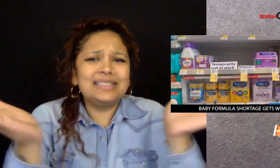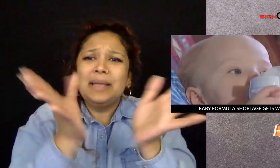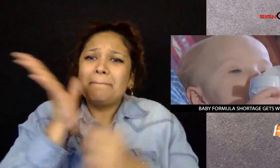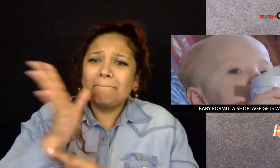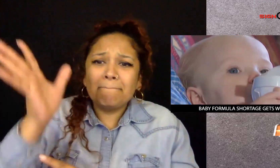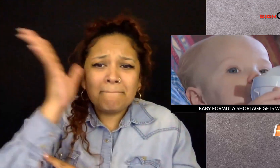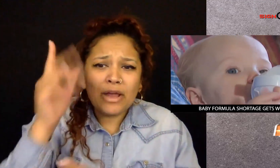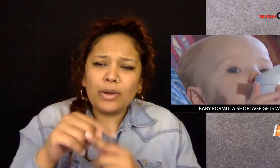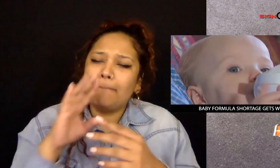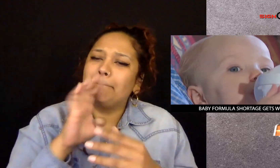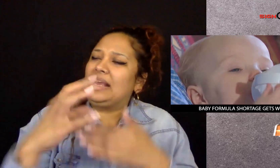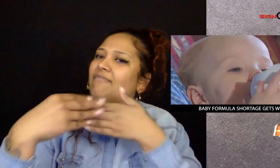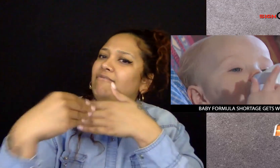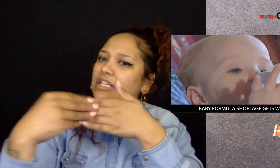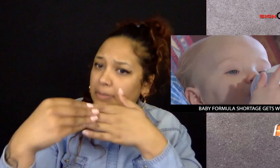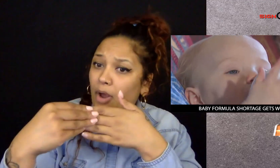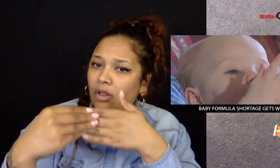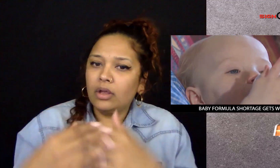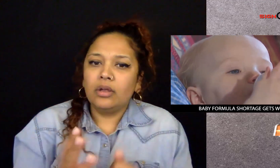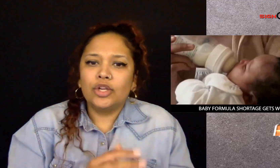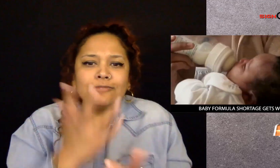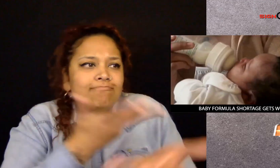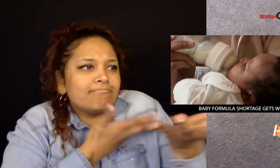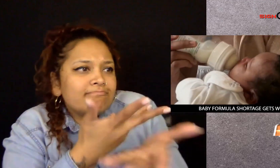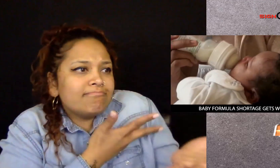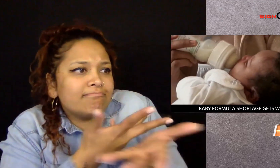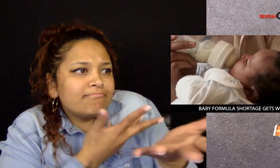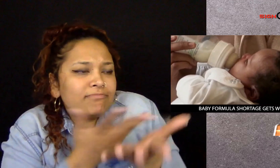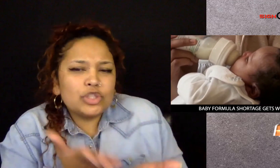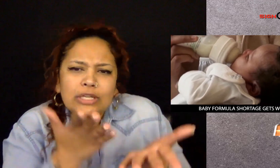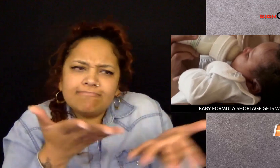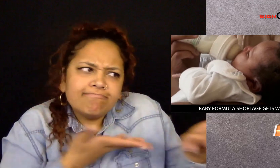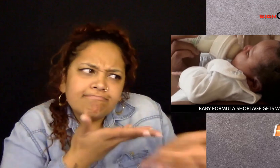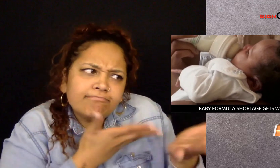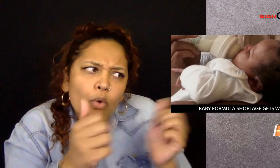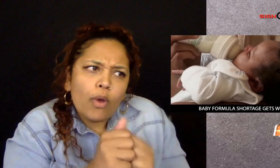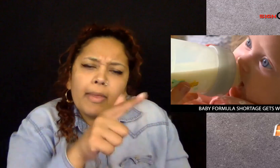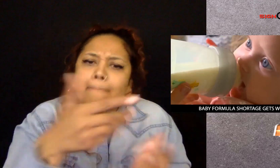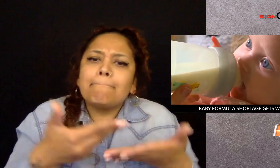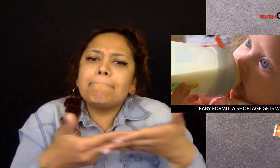in the meantime experts urge parents to be flexible and speak to their pediatricians